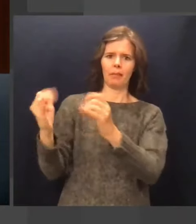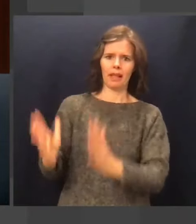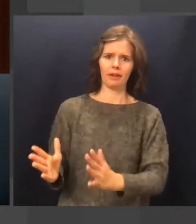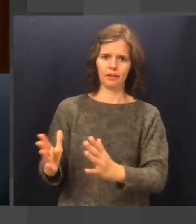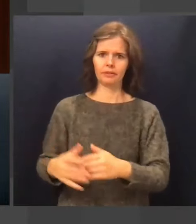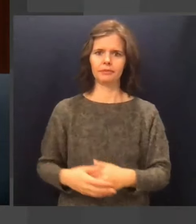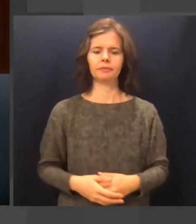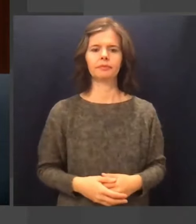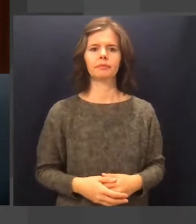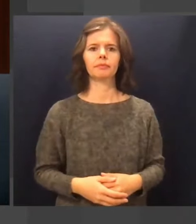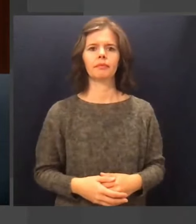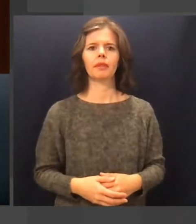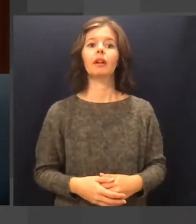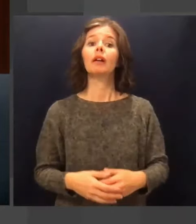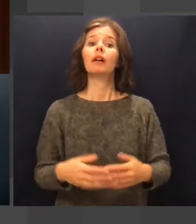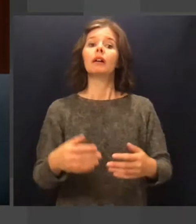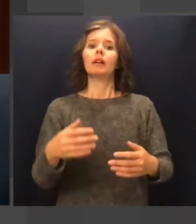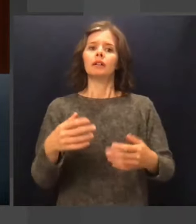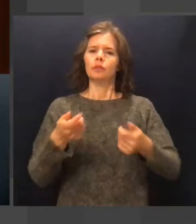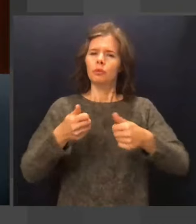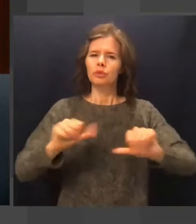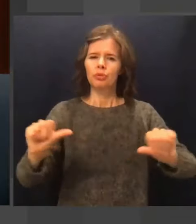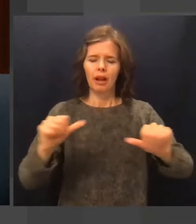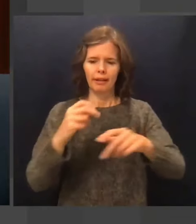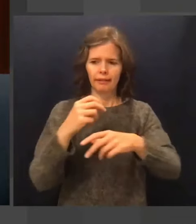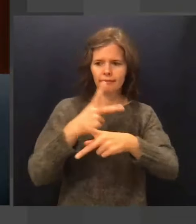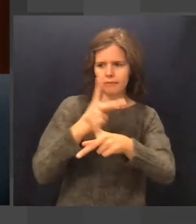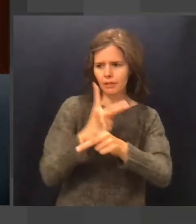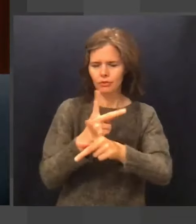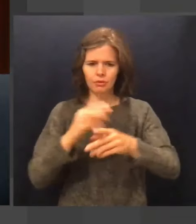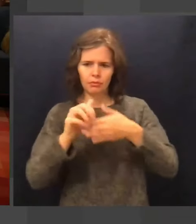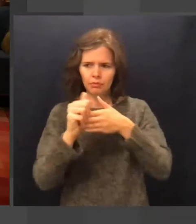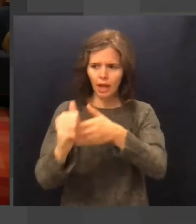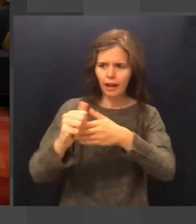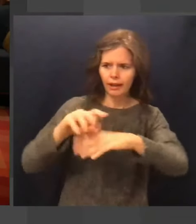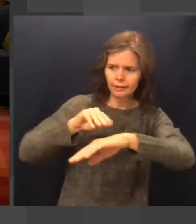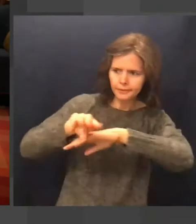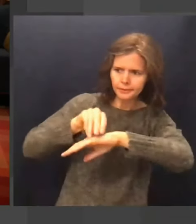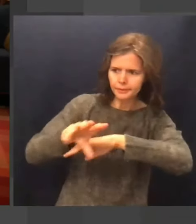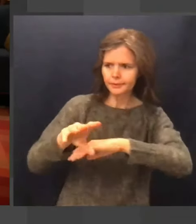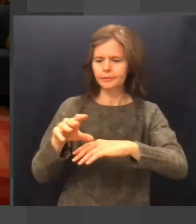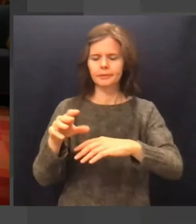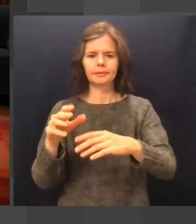PLAYERS ARE EITHER ACTIVELY